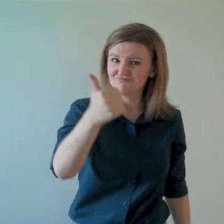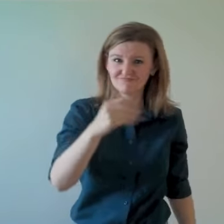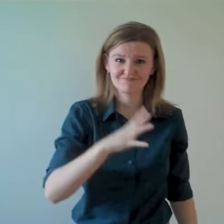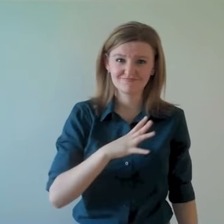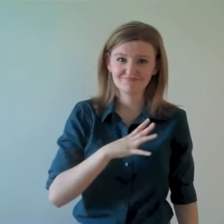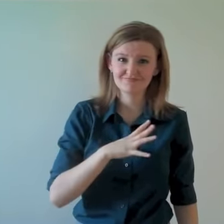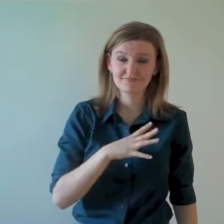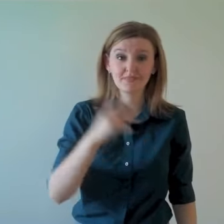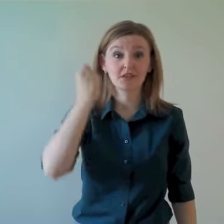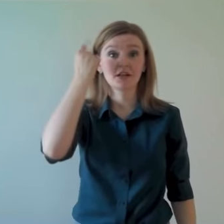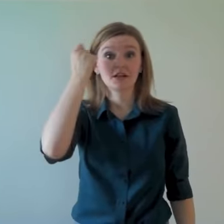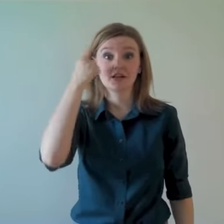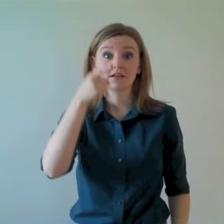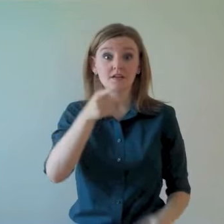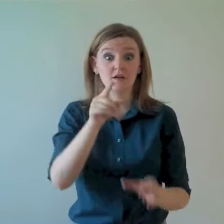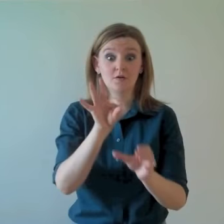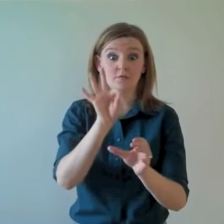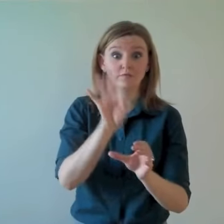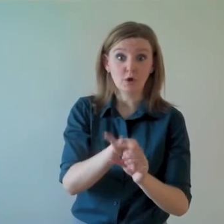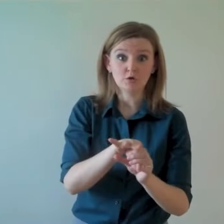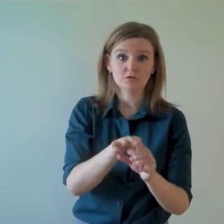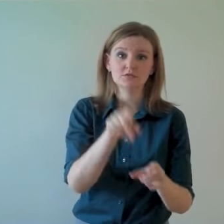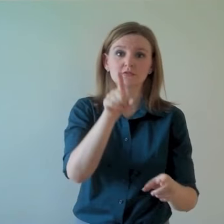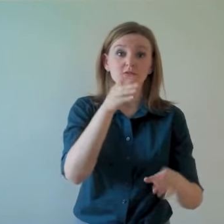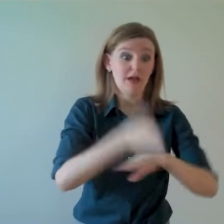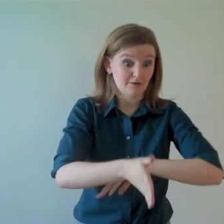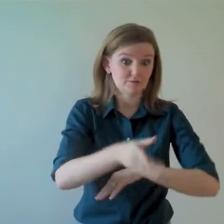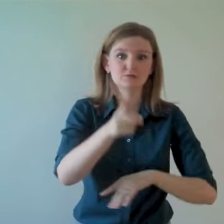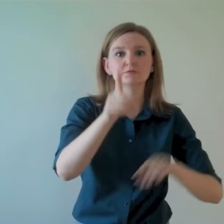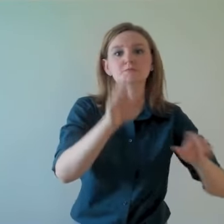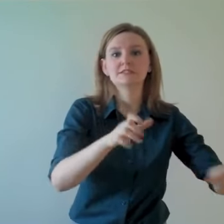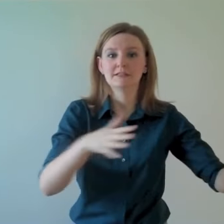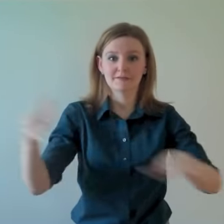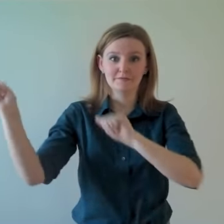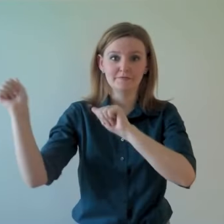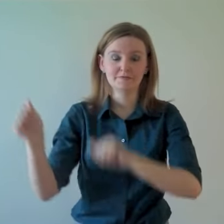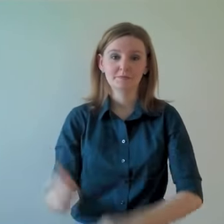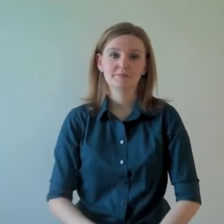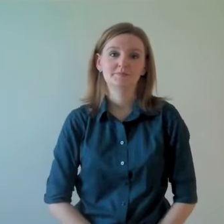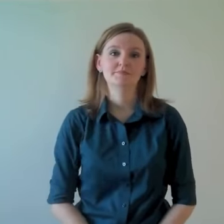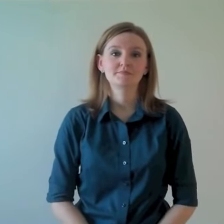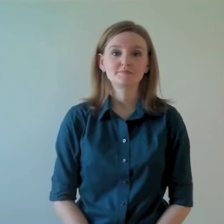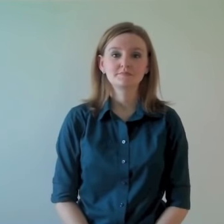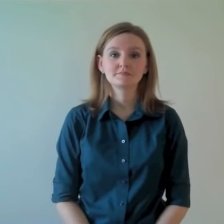go ahead. That's fine. Understand you must leave the polling place after you cast your vote.